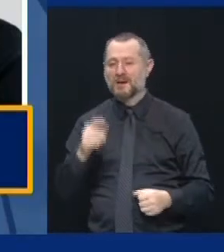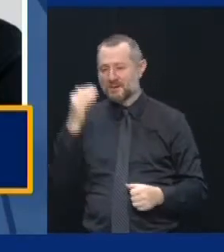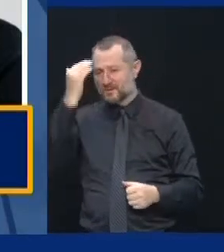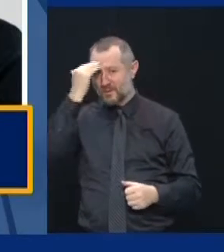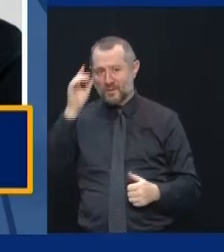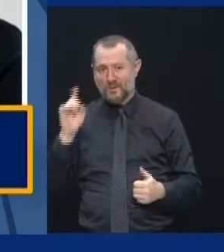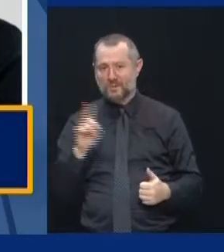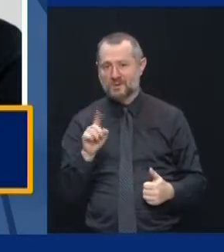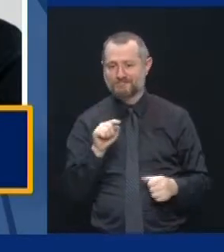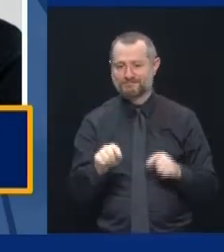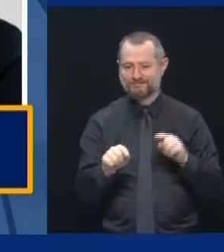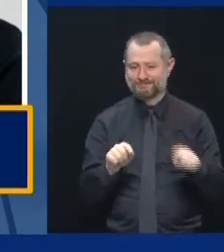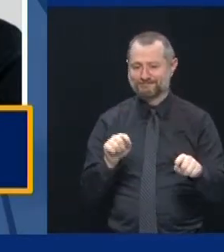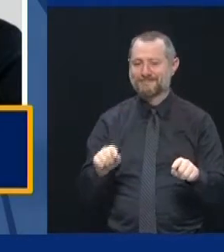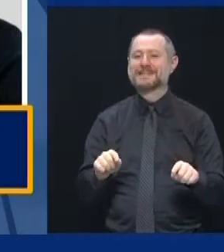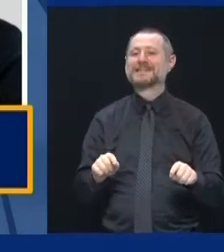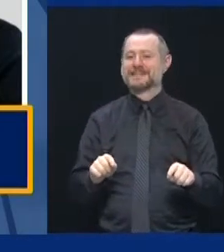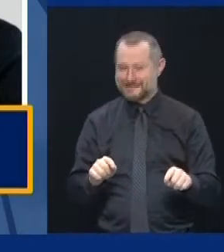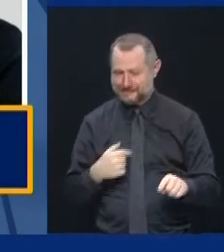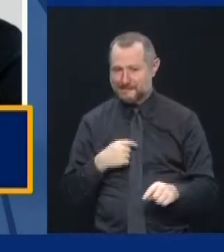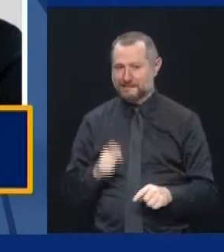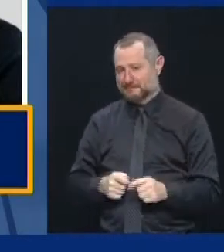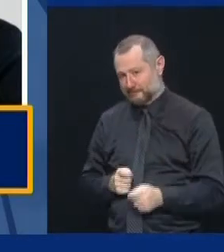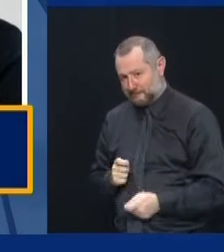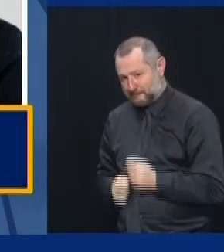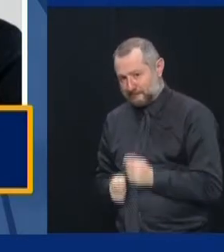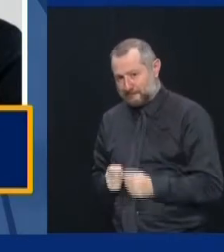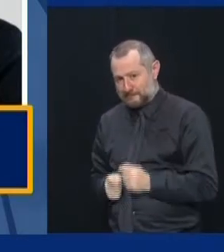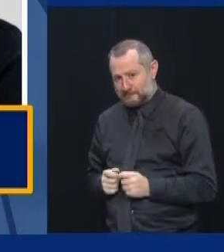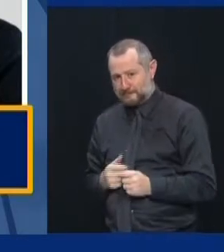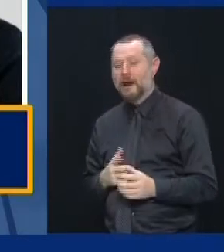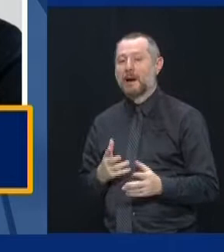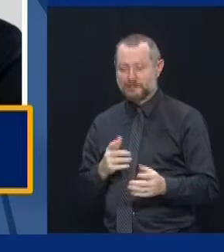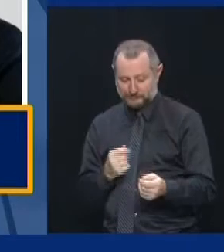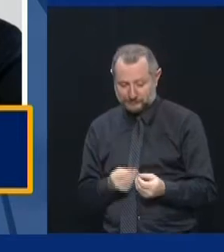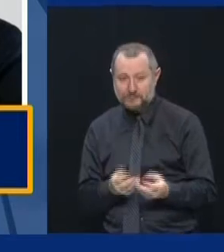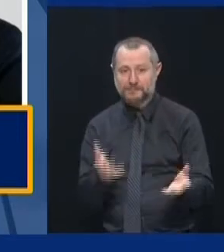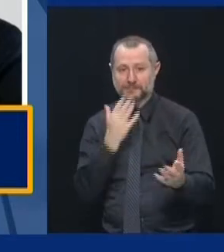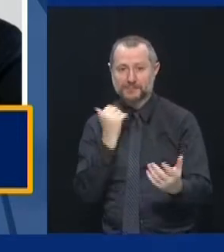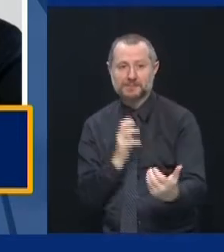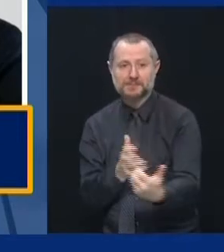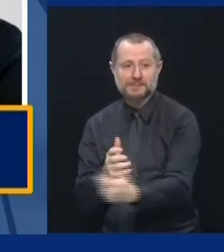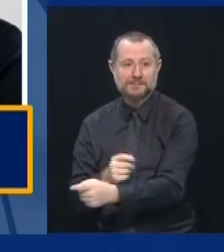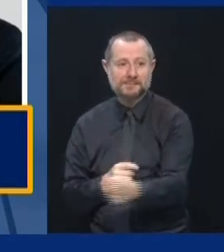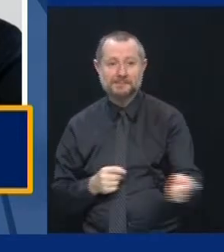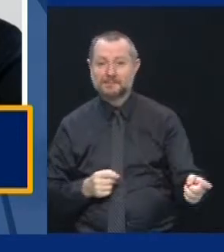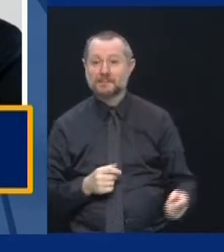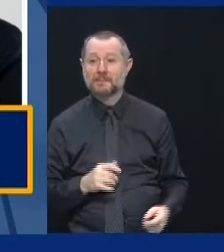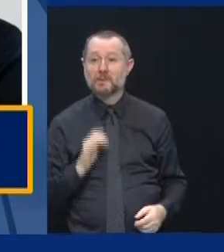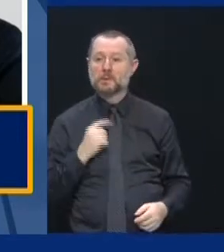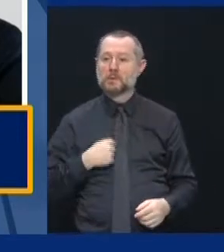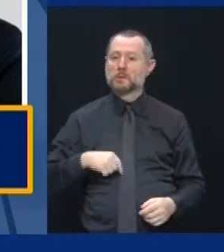SO ANY DISTRIBUTION OF THE VACCINE HAS TO TAKE THAT INTO